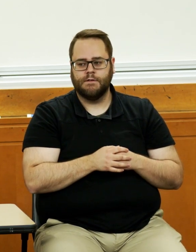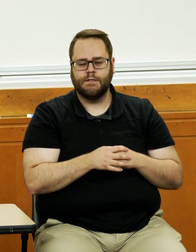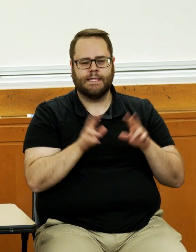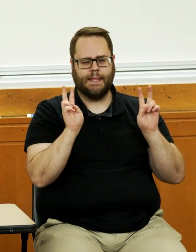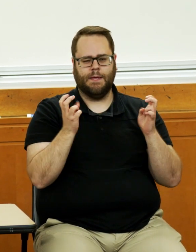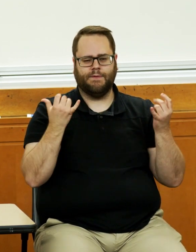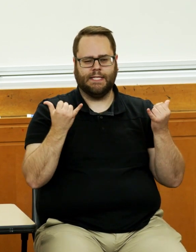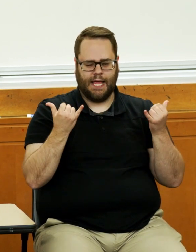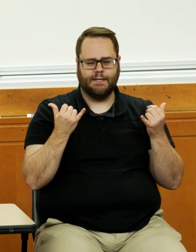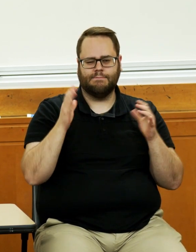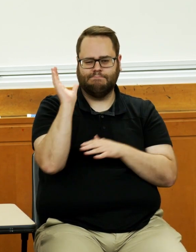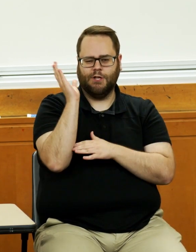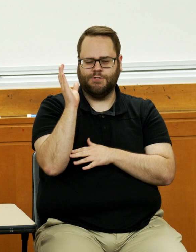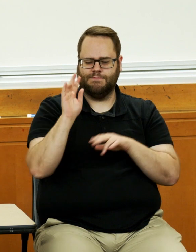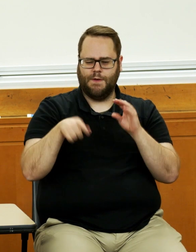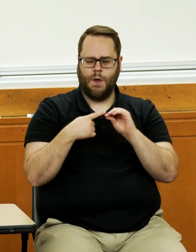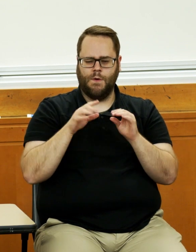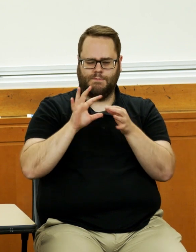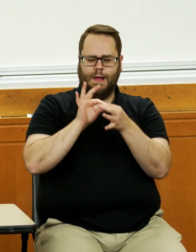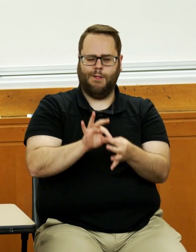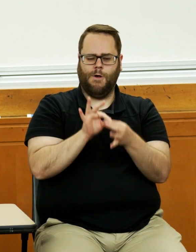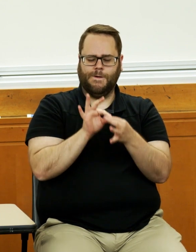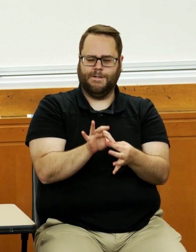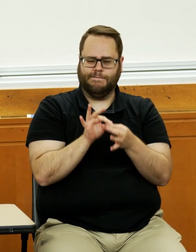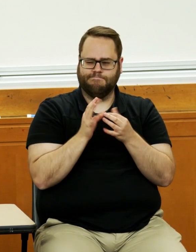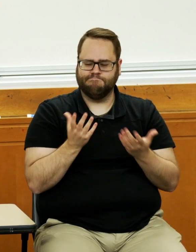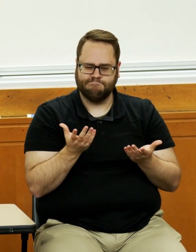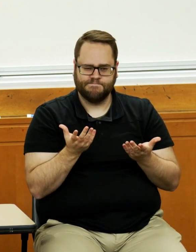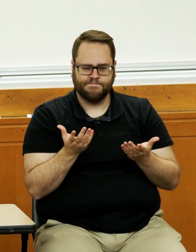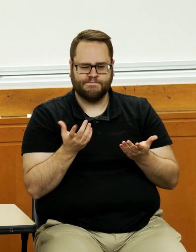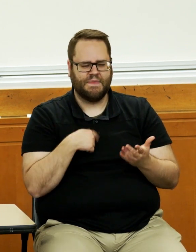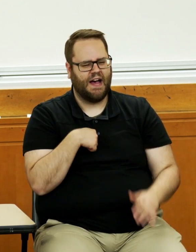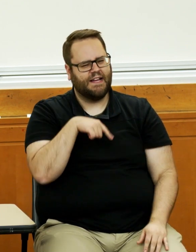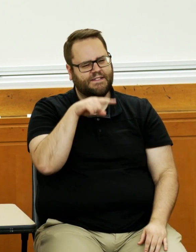lecture was belonging, I wasn't exactly sure I would have anything useful to contribute.